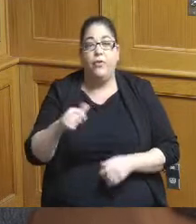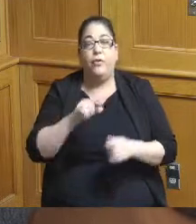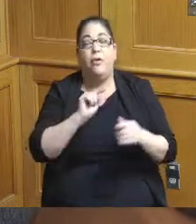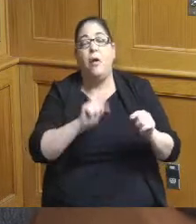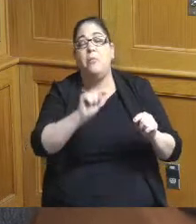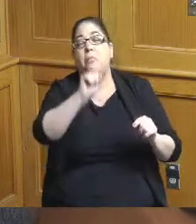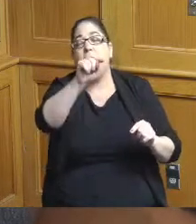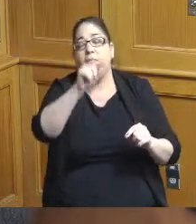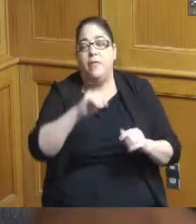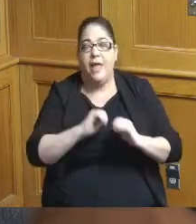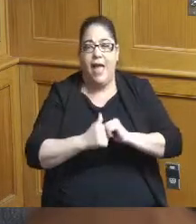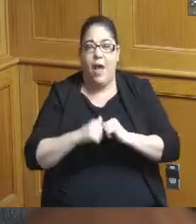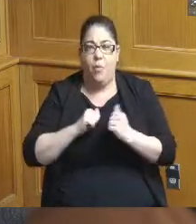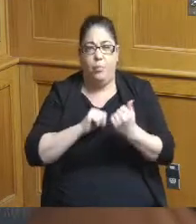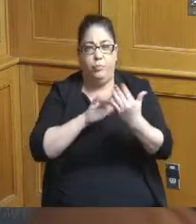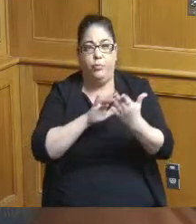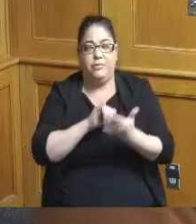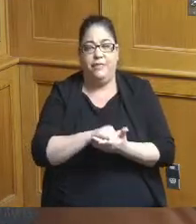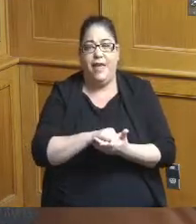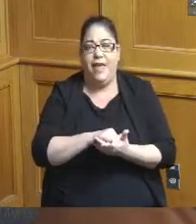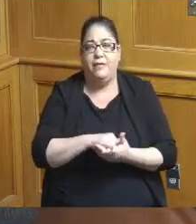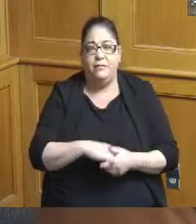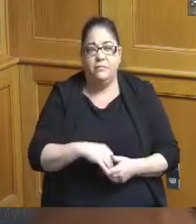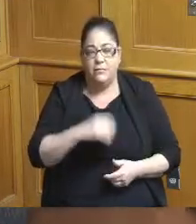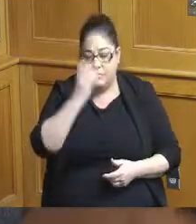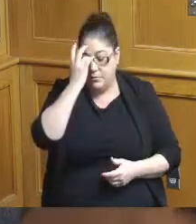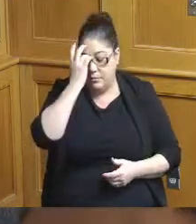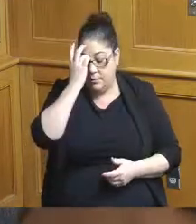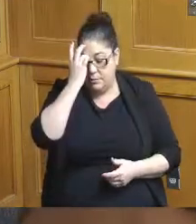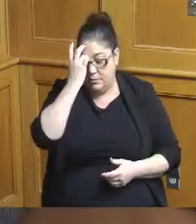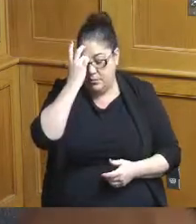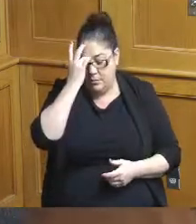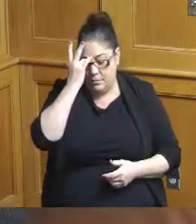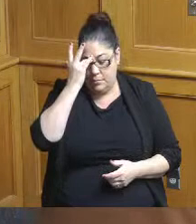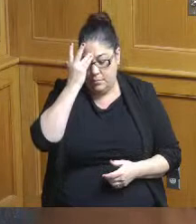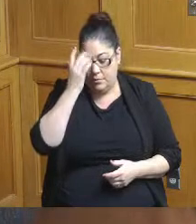how we would do it but it's not just that area but there are some other areas that I'd like to